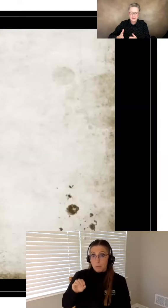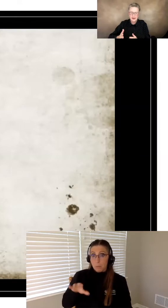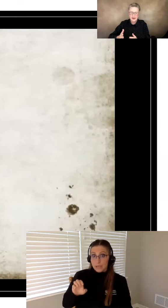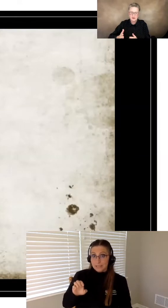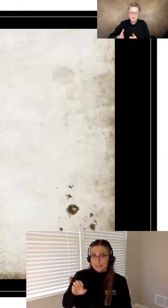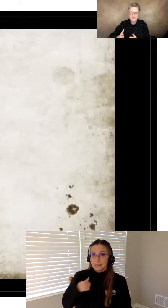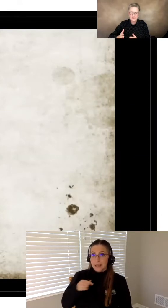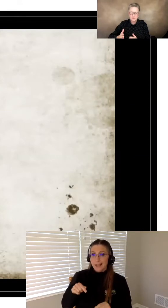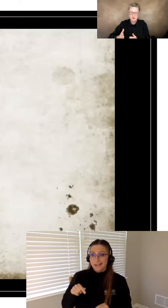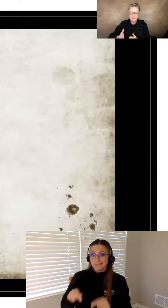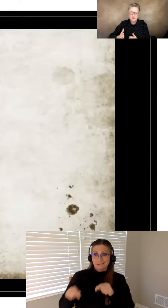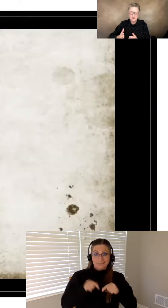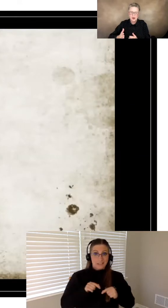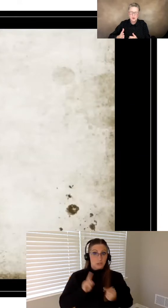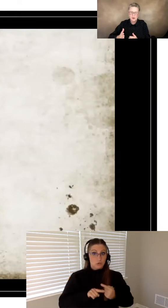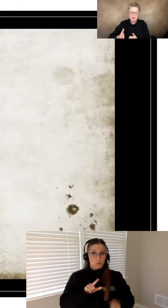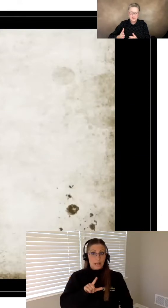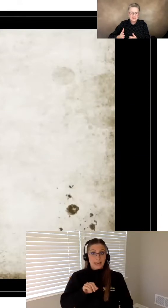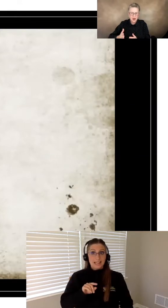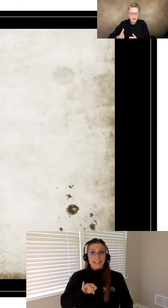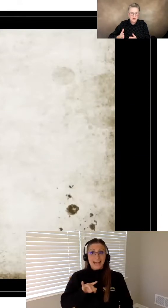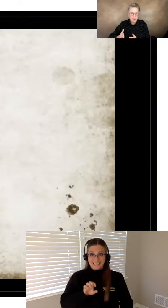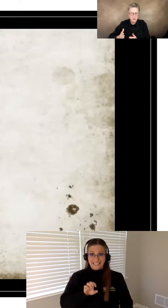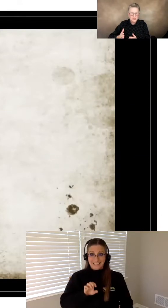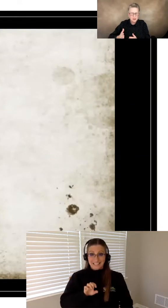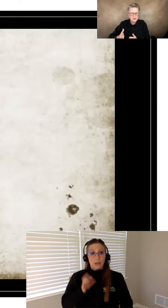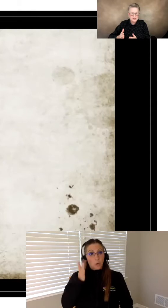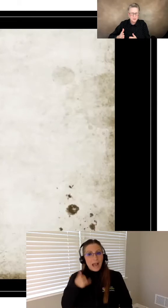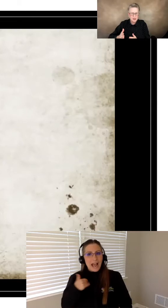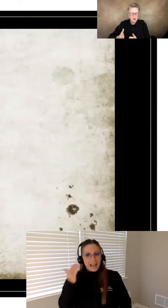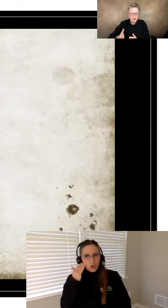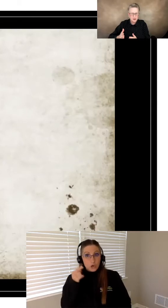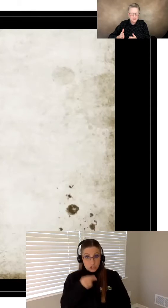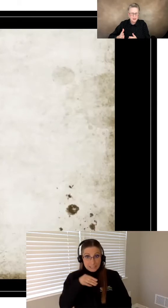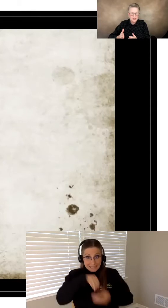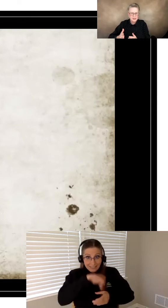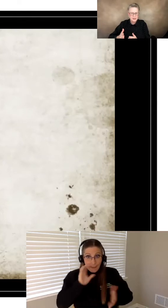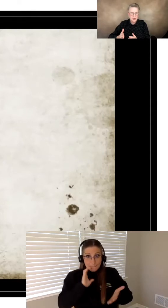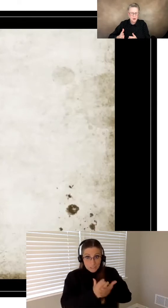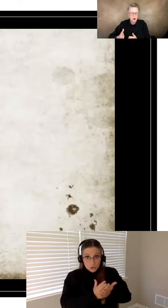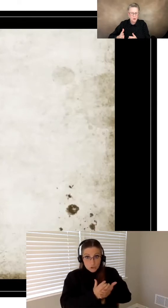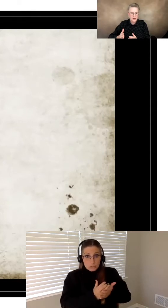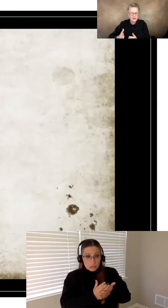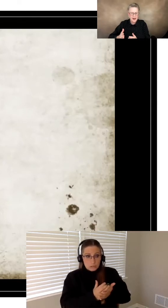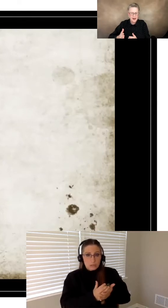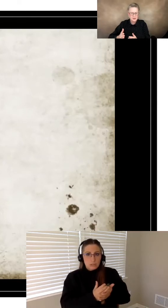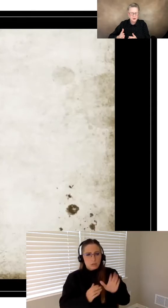and this was because I saw that she was in the picture and so I wanted to ask her